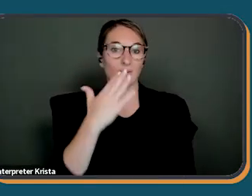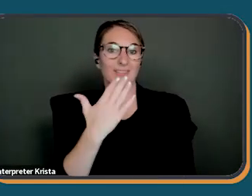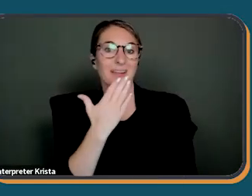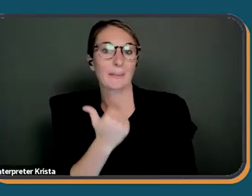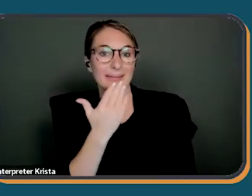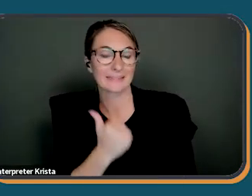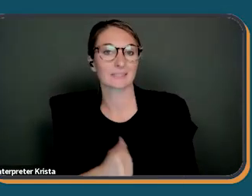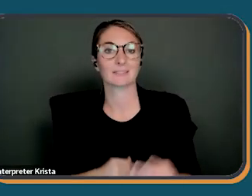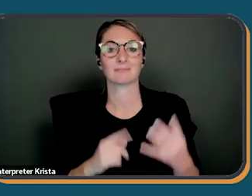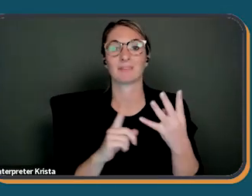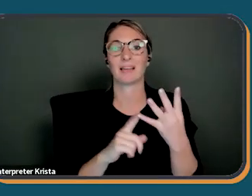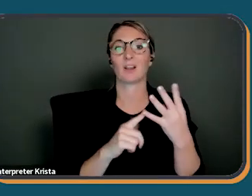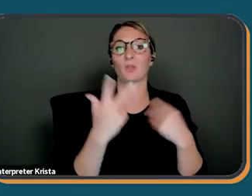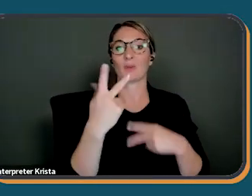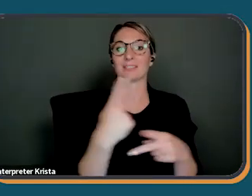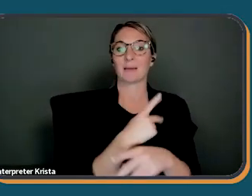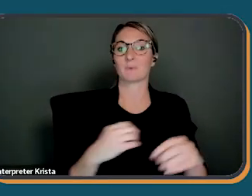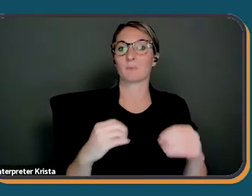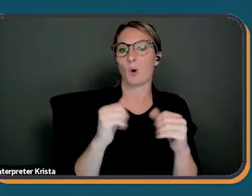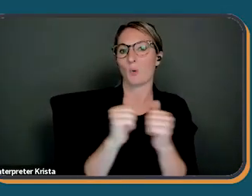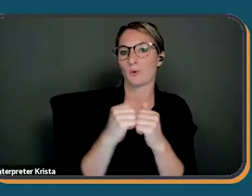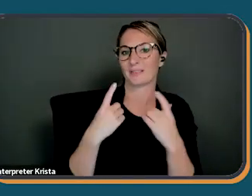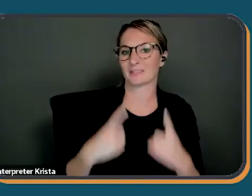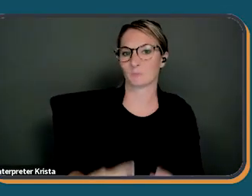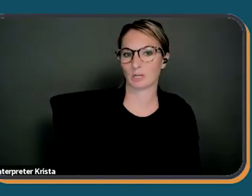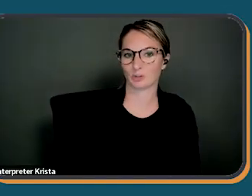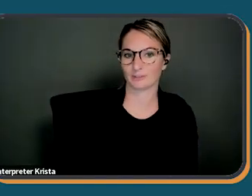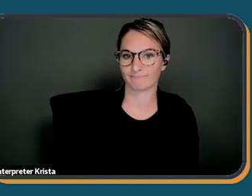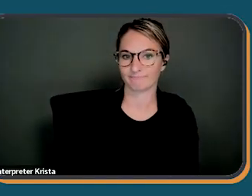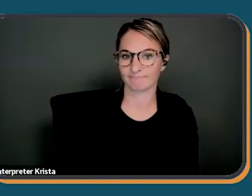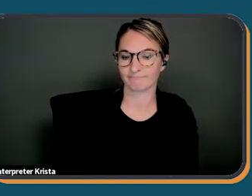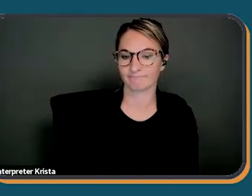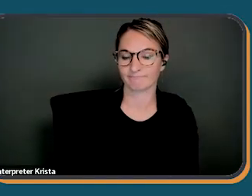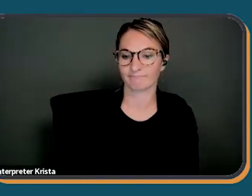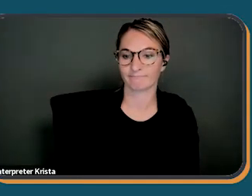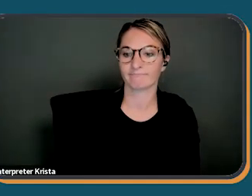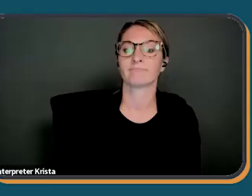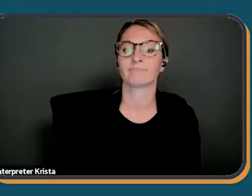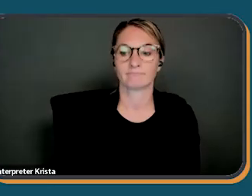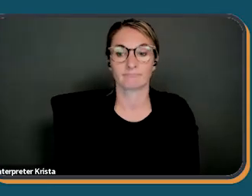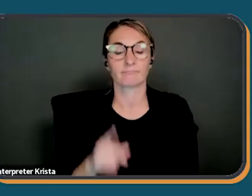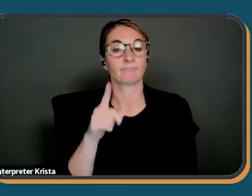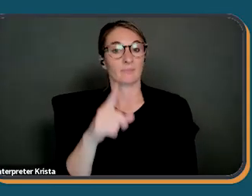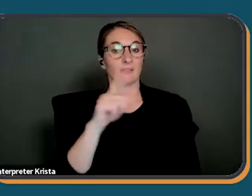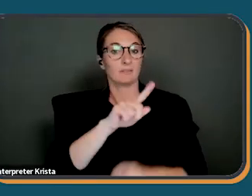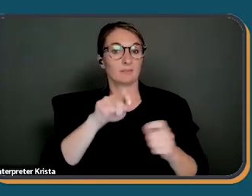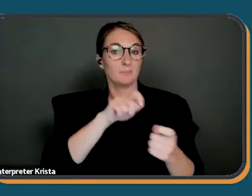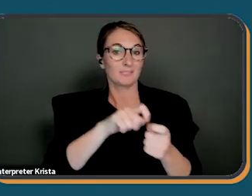which may be related to financial constraints. It is important to be mindful that the disparities that we see result from systemic barriers